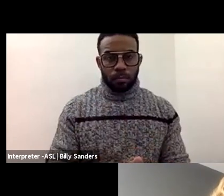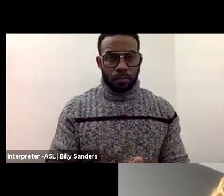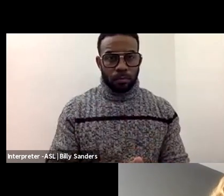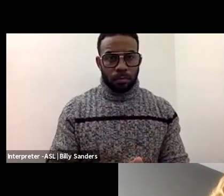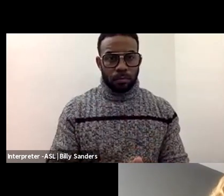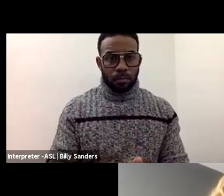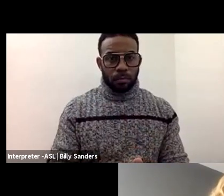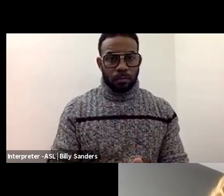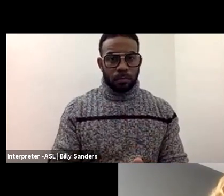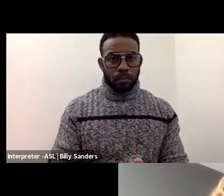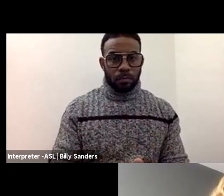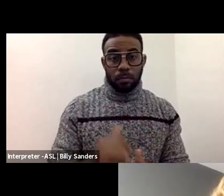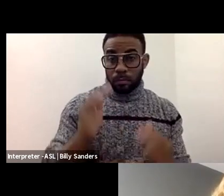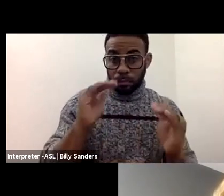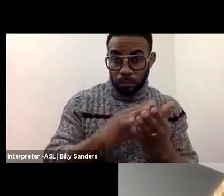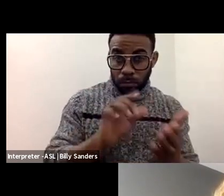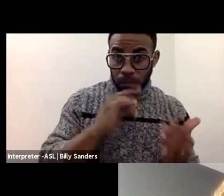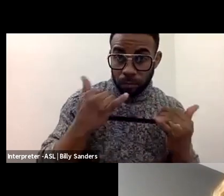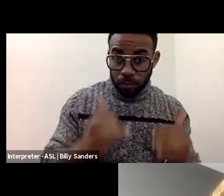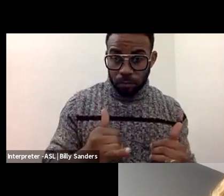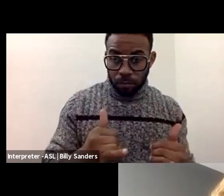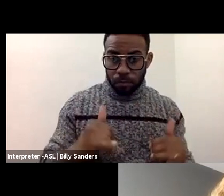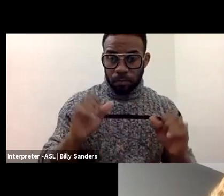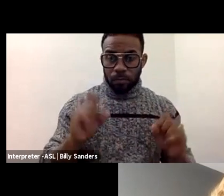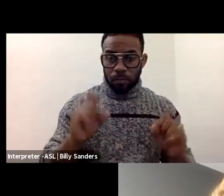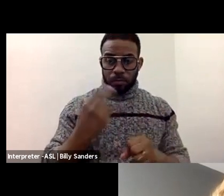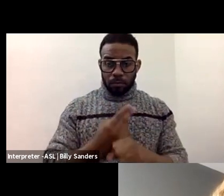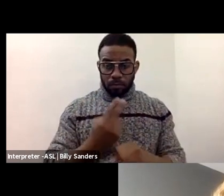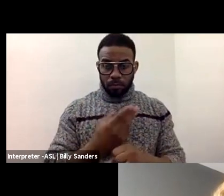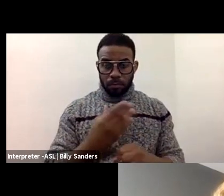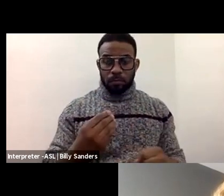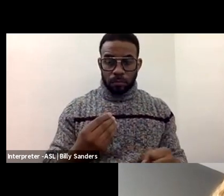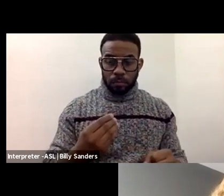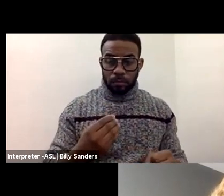And I hope that students are still able to use it and I guess I will pass it along to